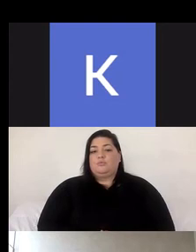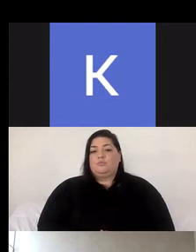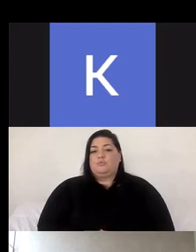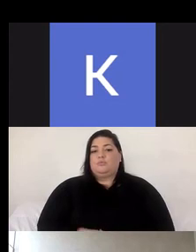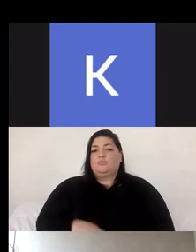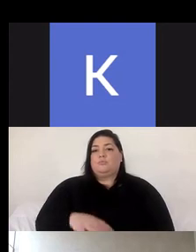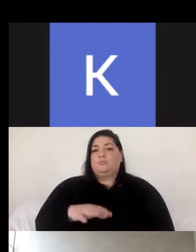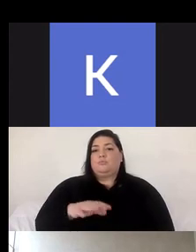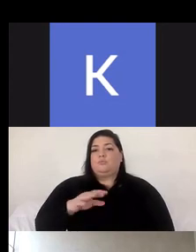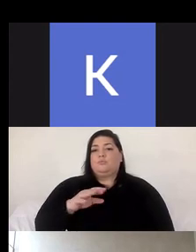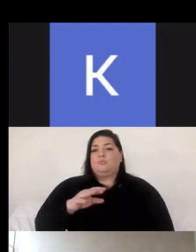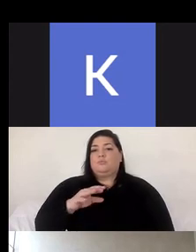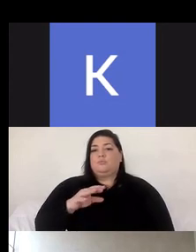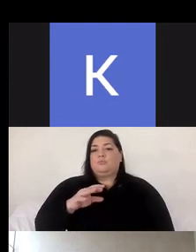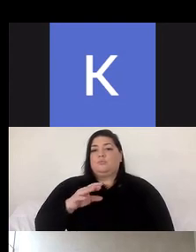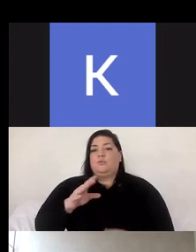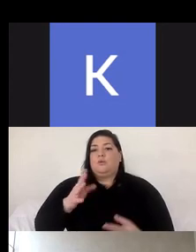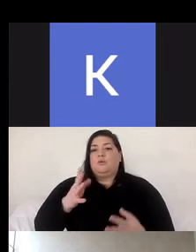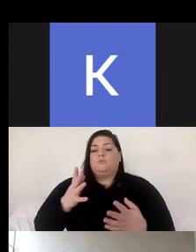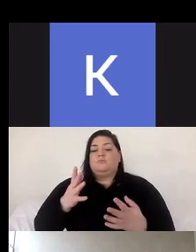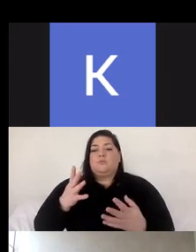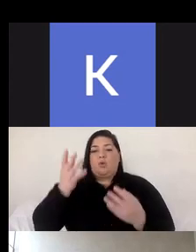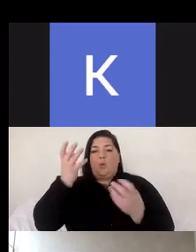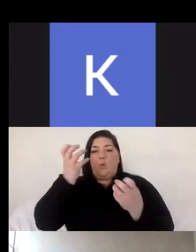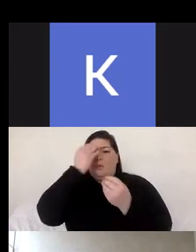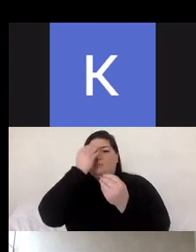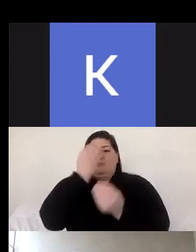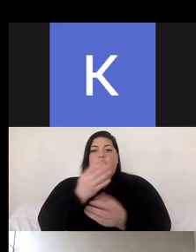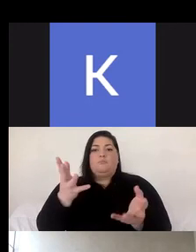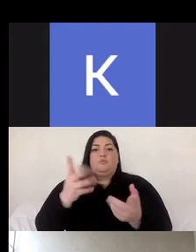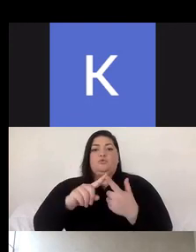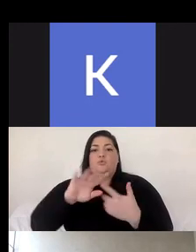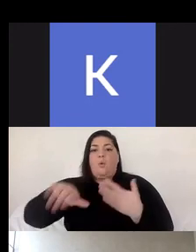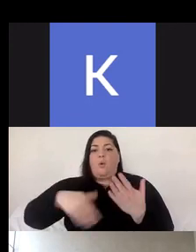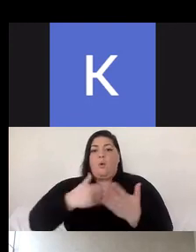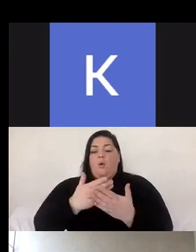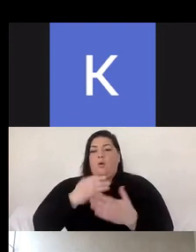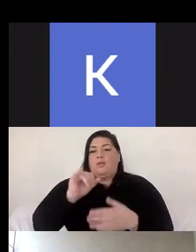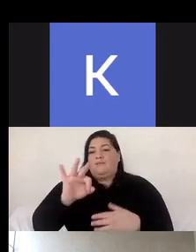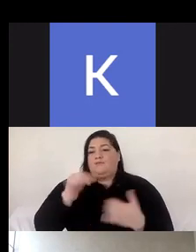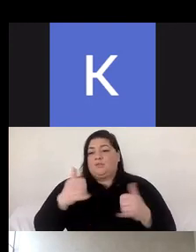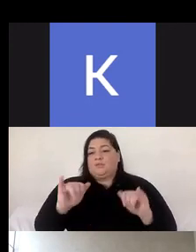but that it's worth elevating for everyone who's still on.